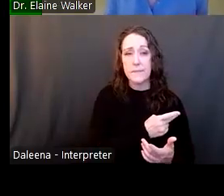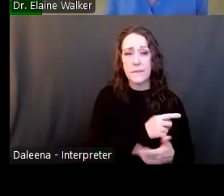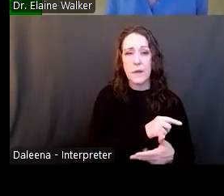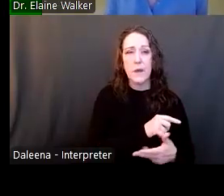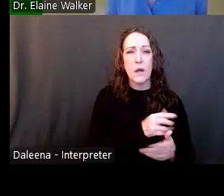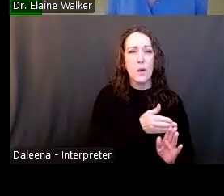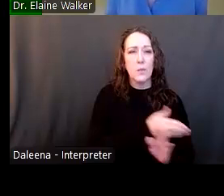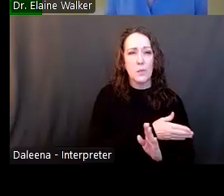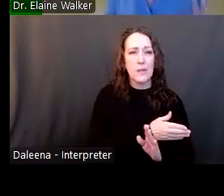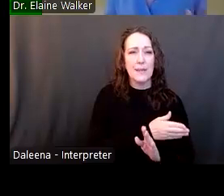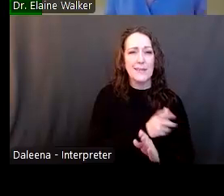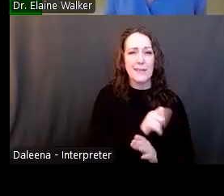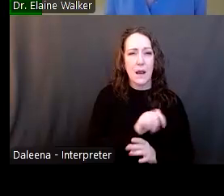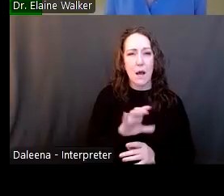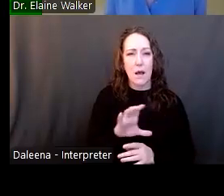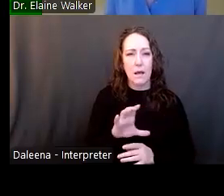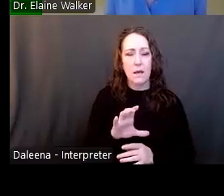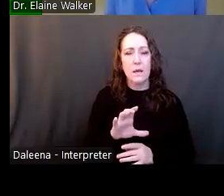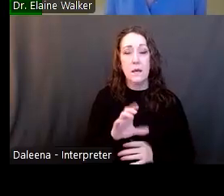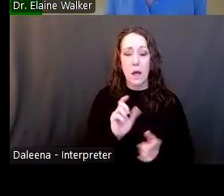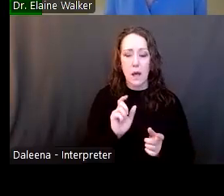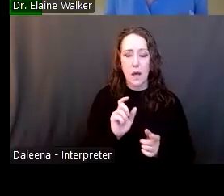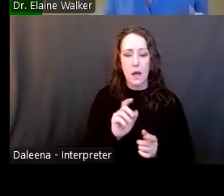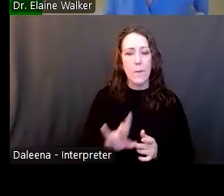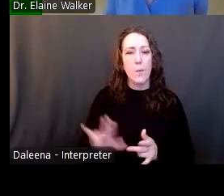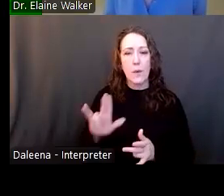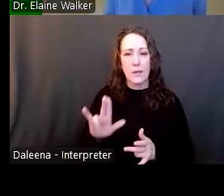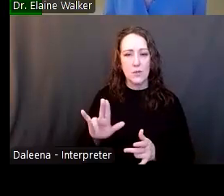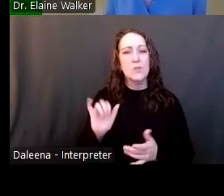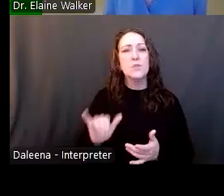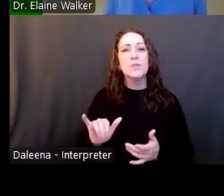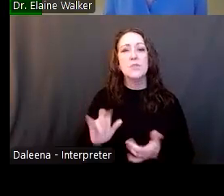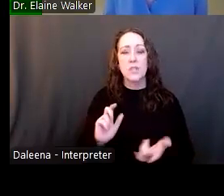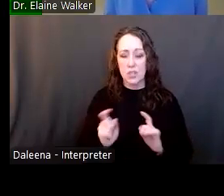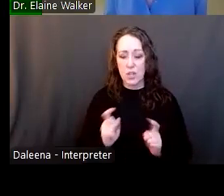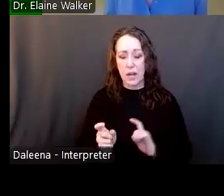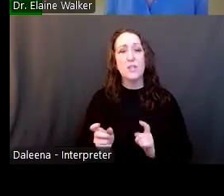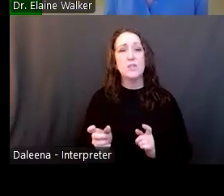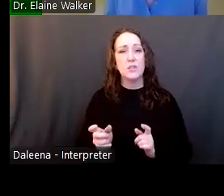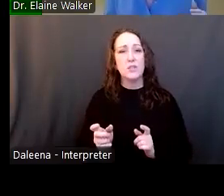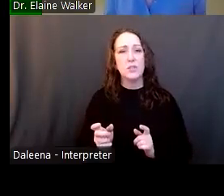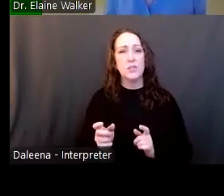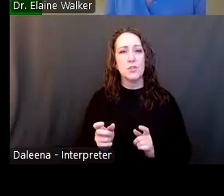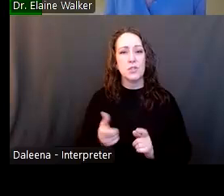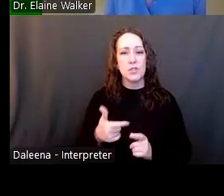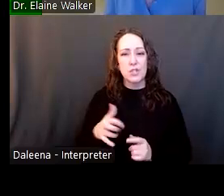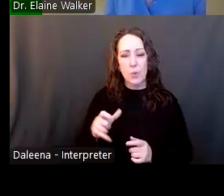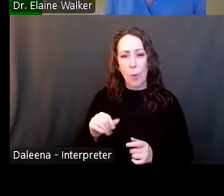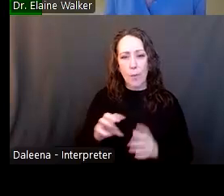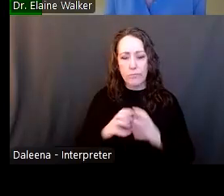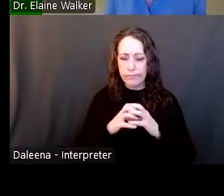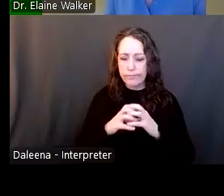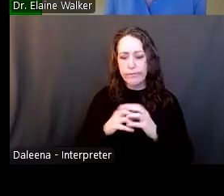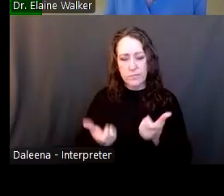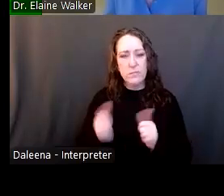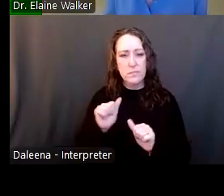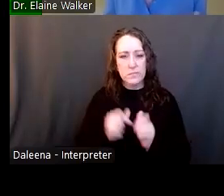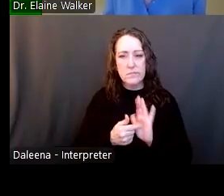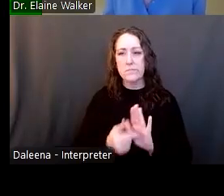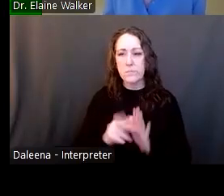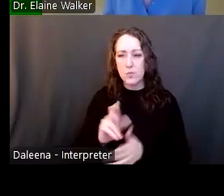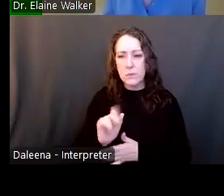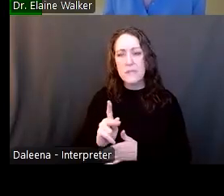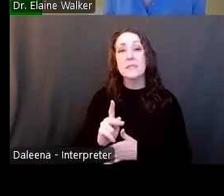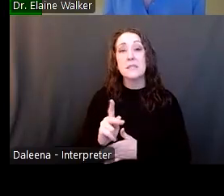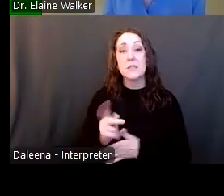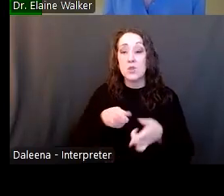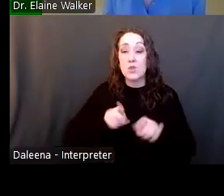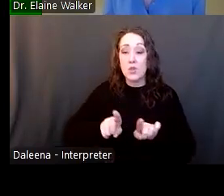processes mutations changes in the genome can confer risk and that during the prenatal period